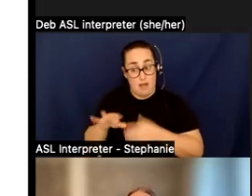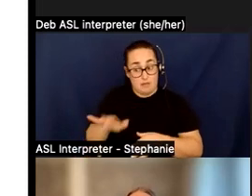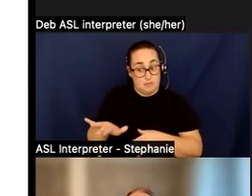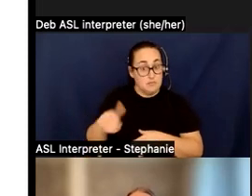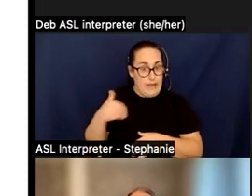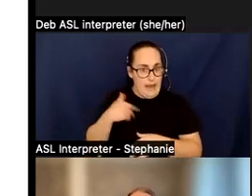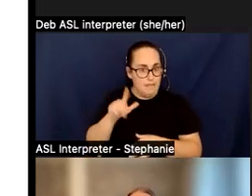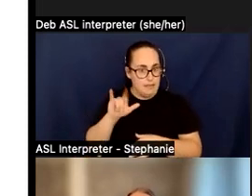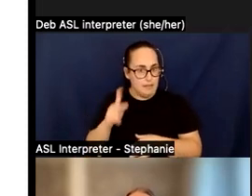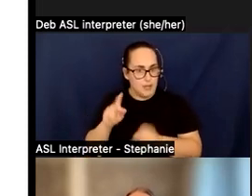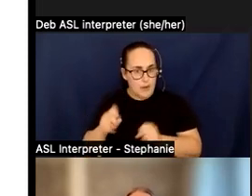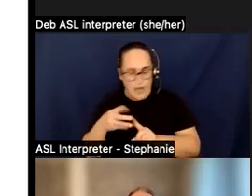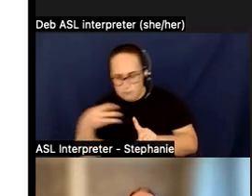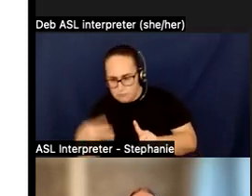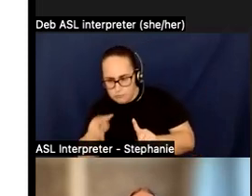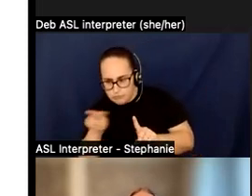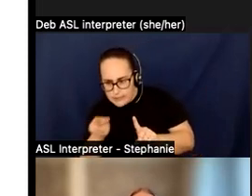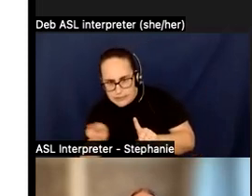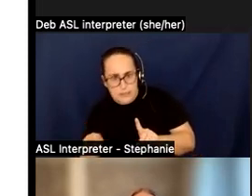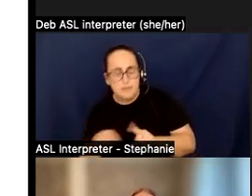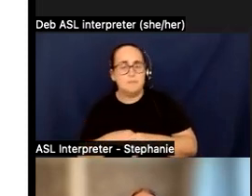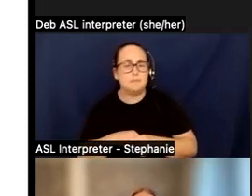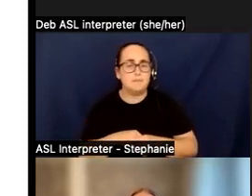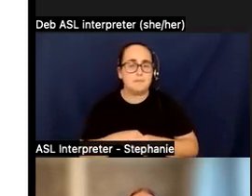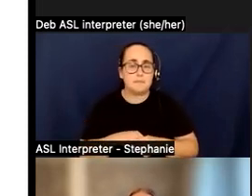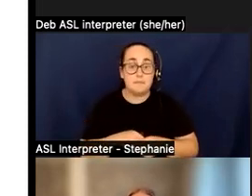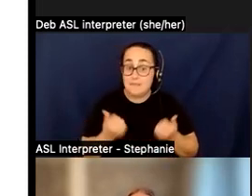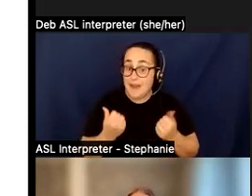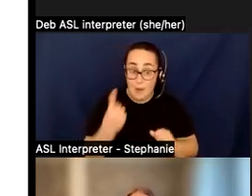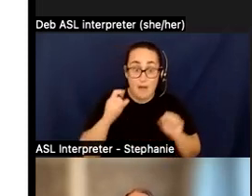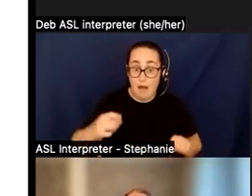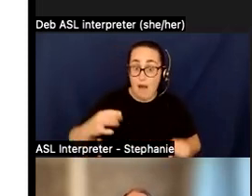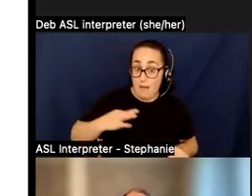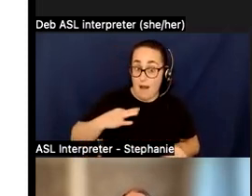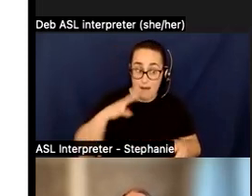Calgary Arts Development Assessment Committee by completing the assessor nomination form. Or you